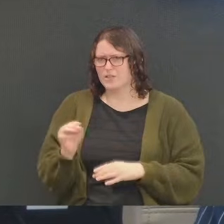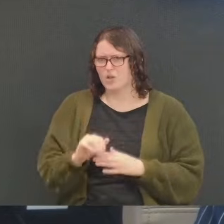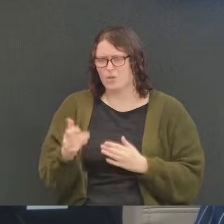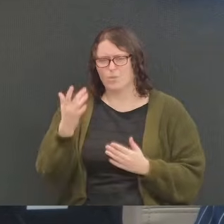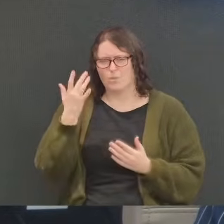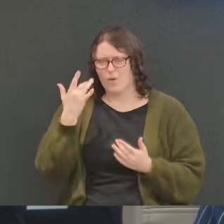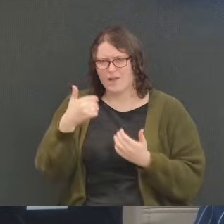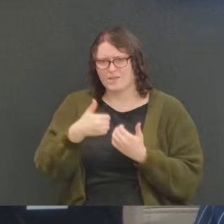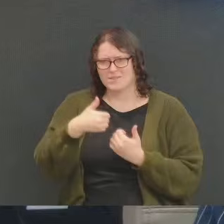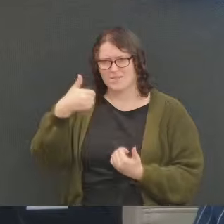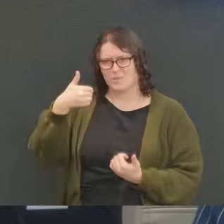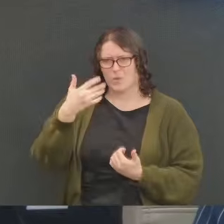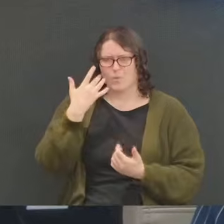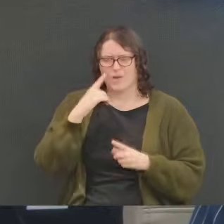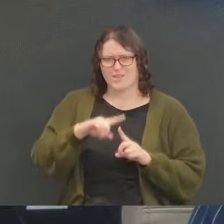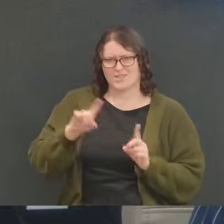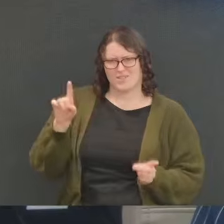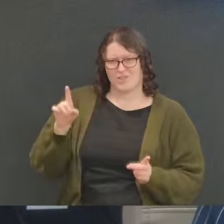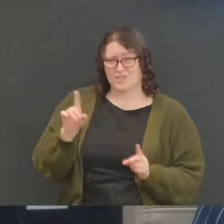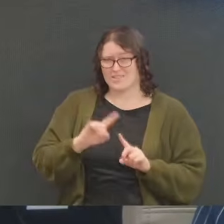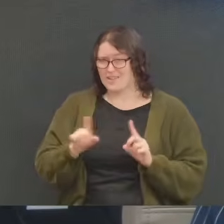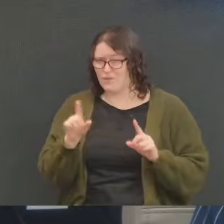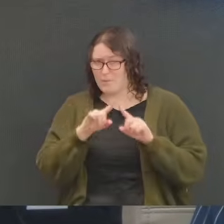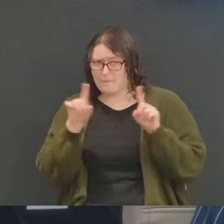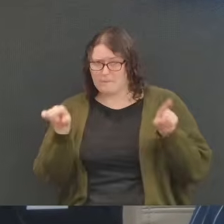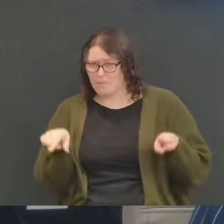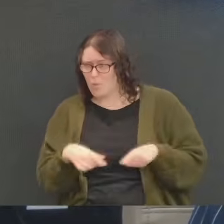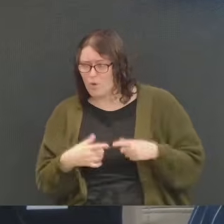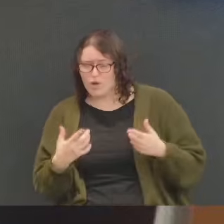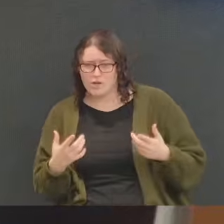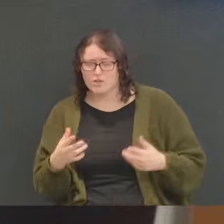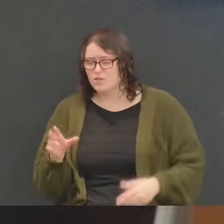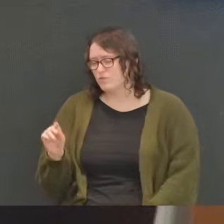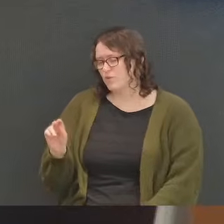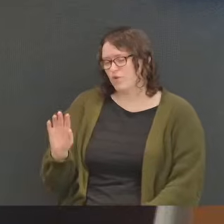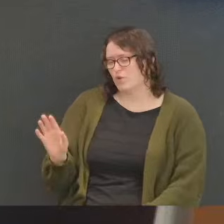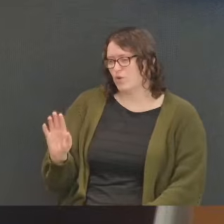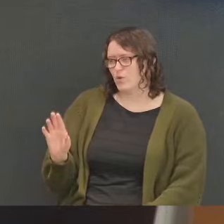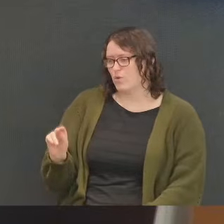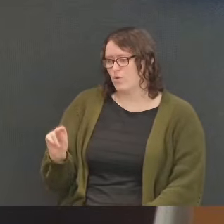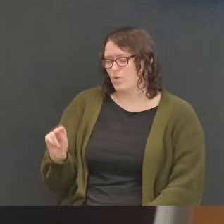different? Is these two different scoreboards or No, there it's it's there's actually been a few